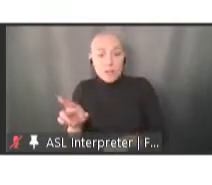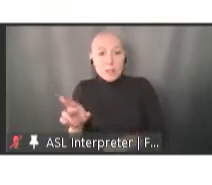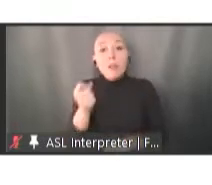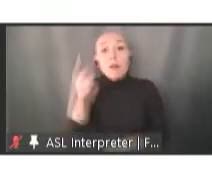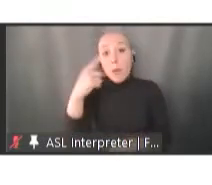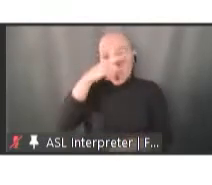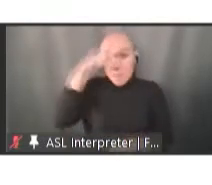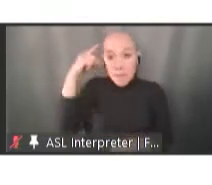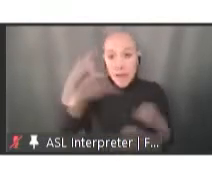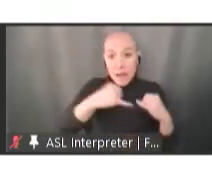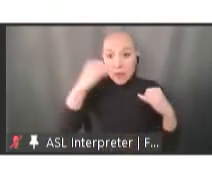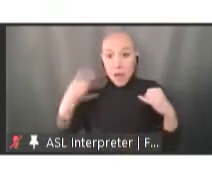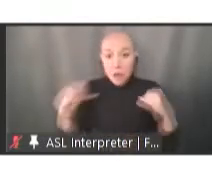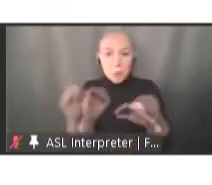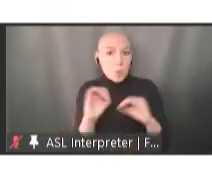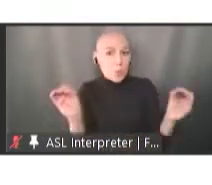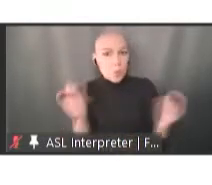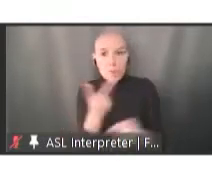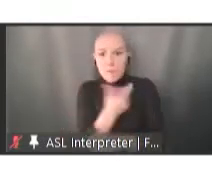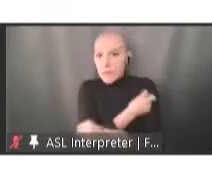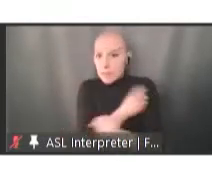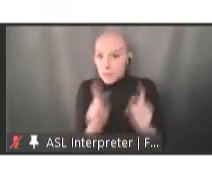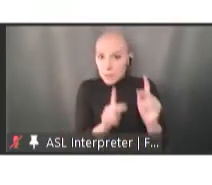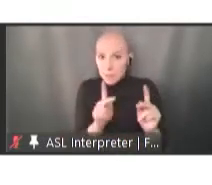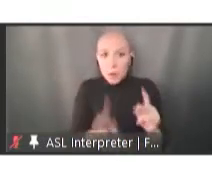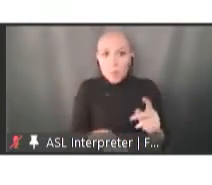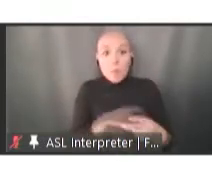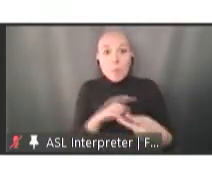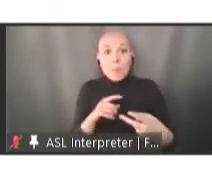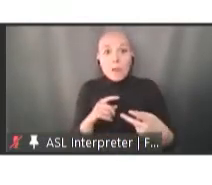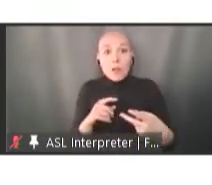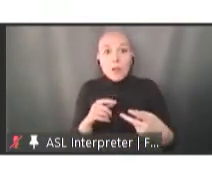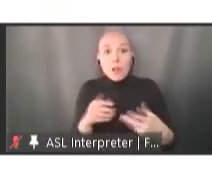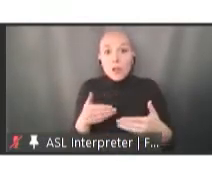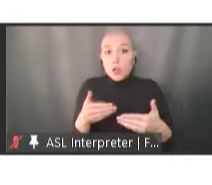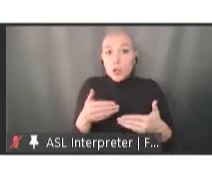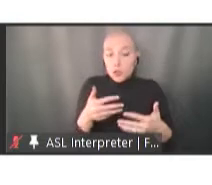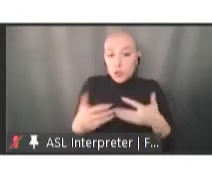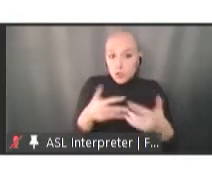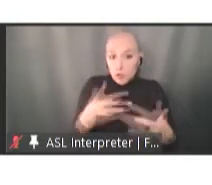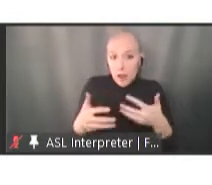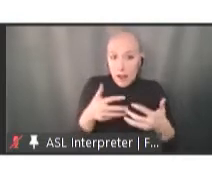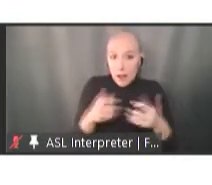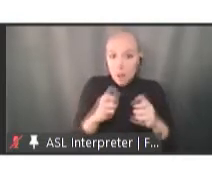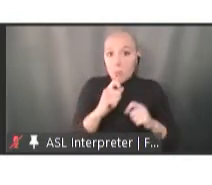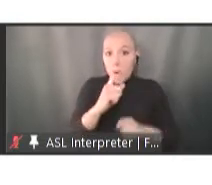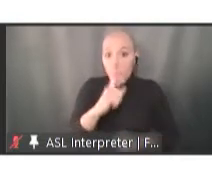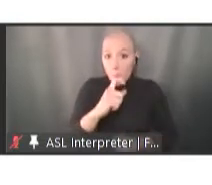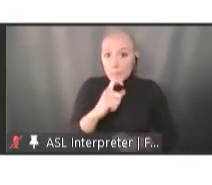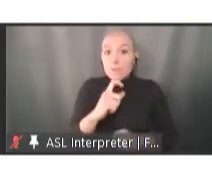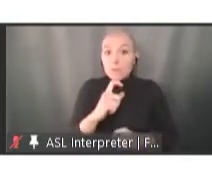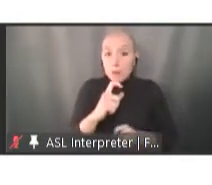vaccinated persons overall, with open circles, and fully vaccinated people without booster doses